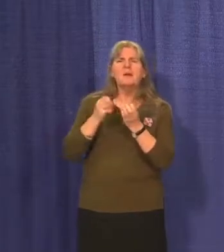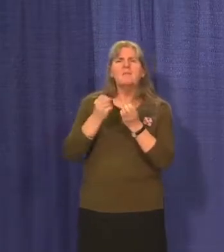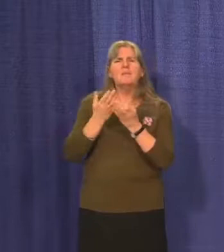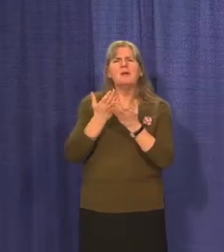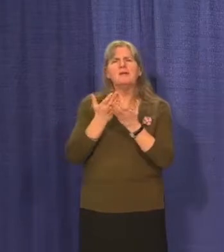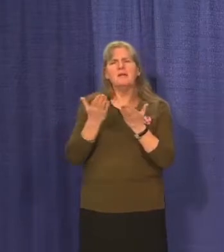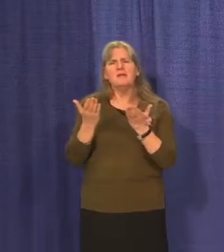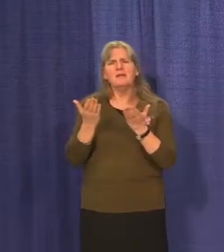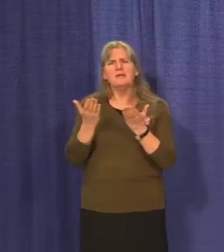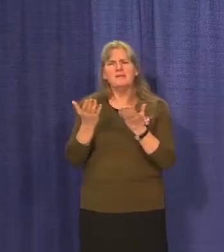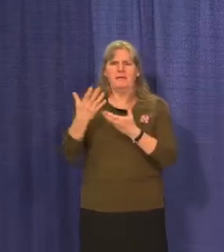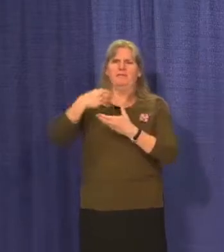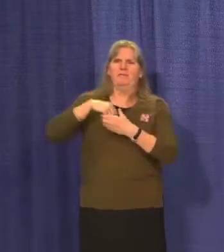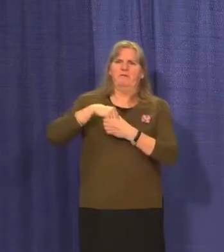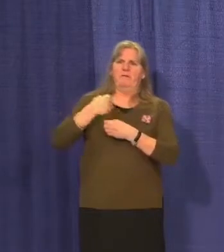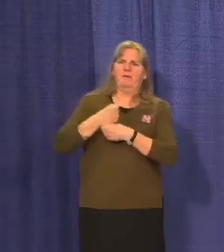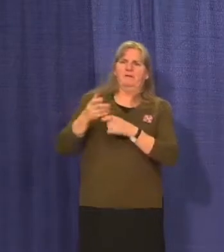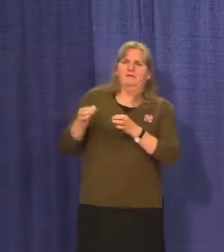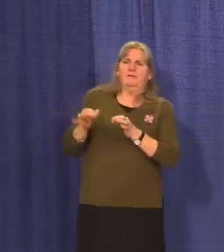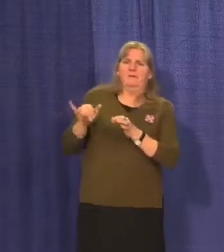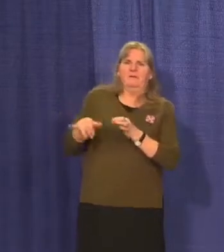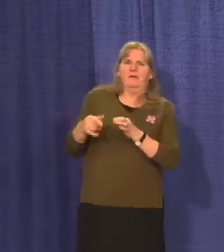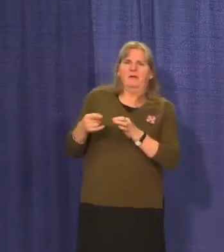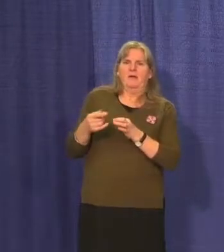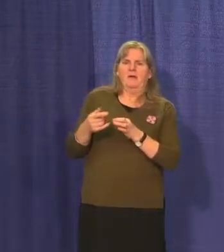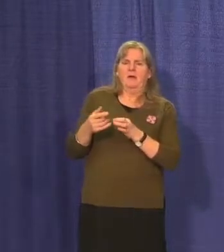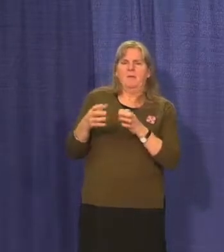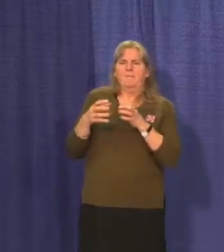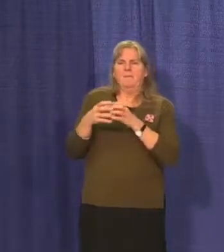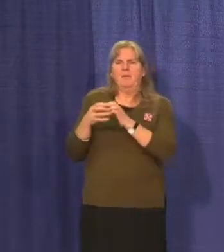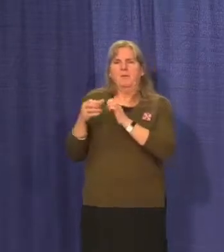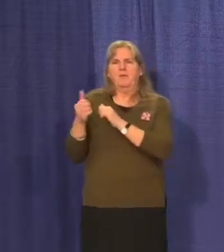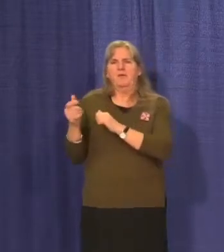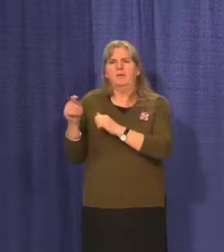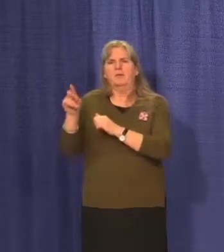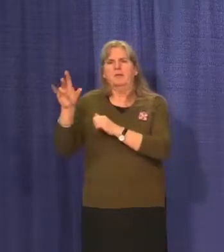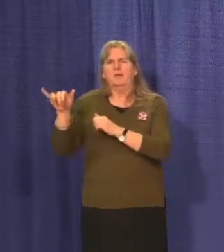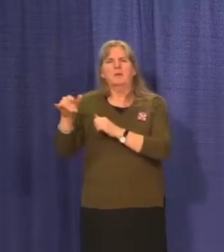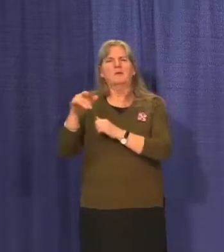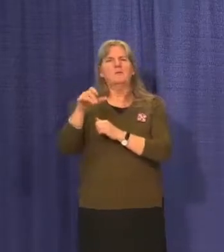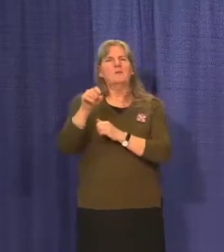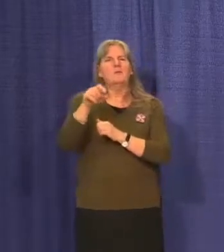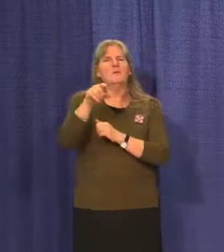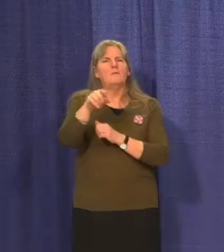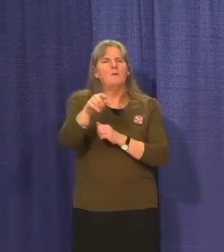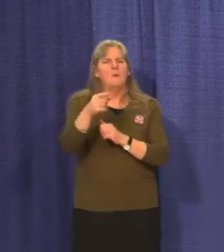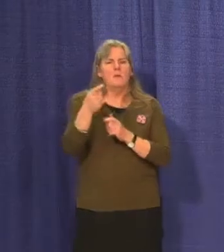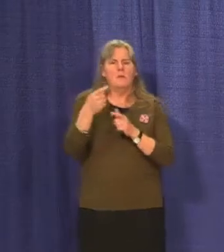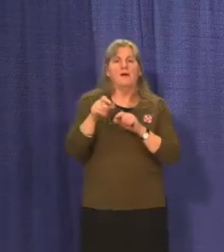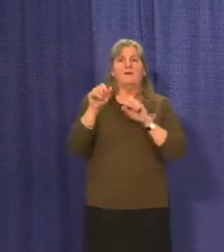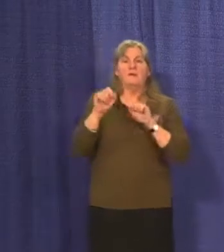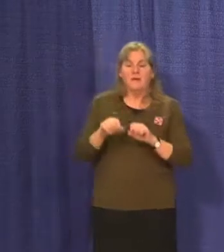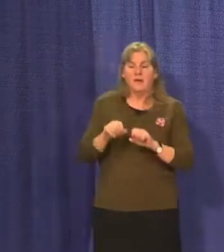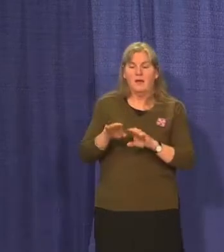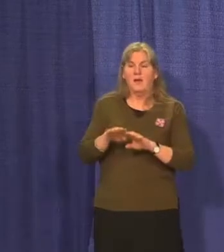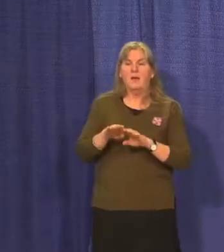There is a lot at play here, of course, and it goes back to the previous question of when can we